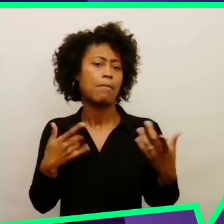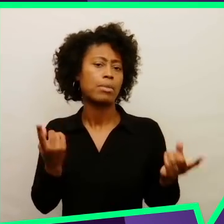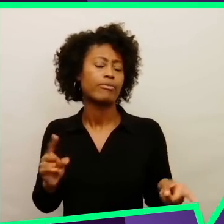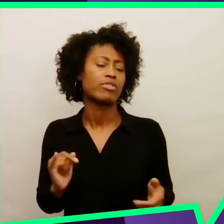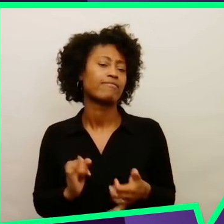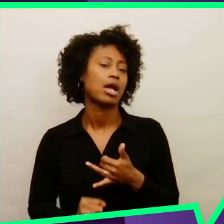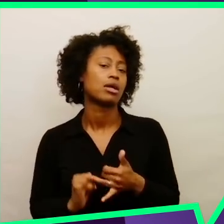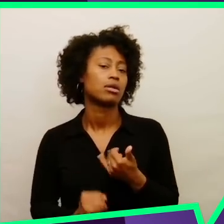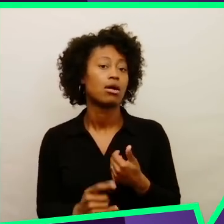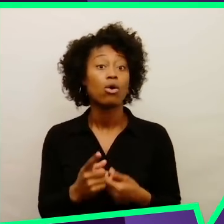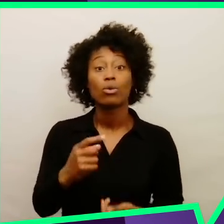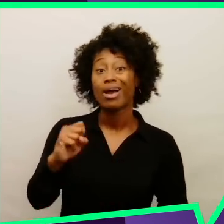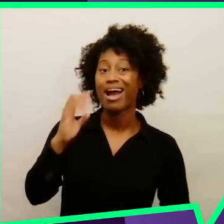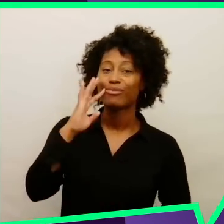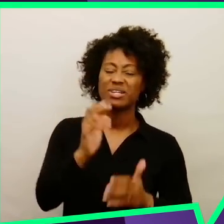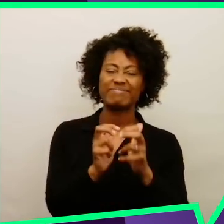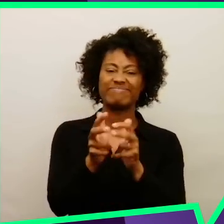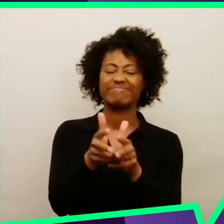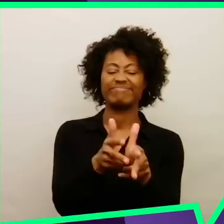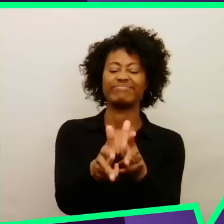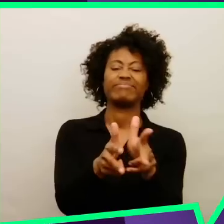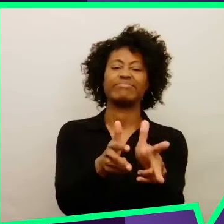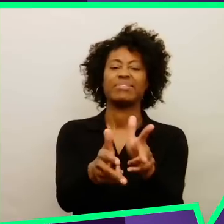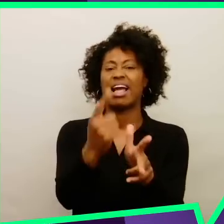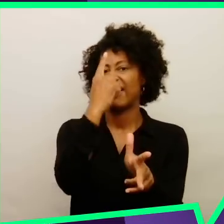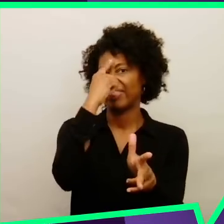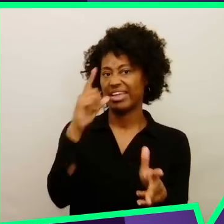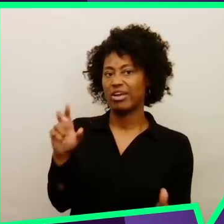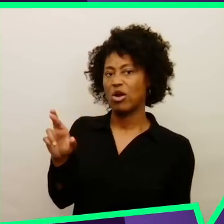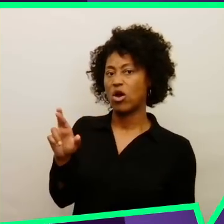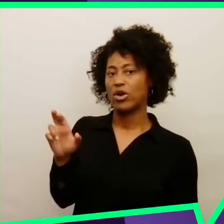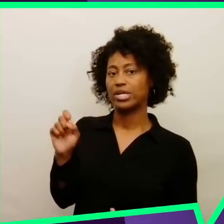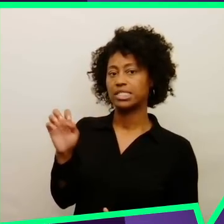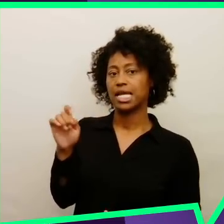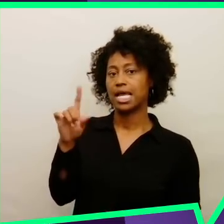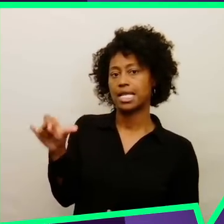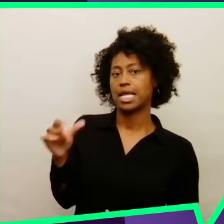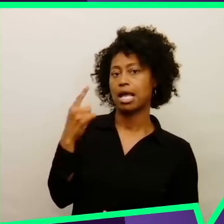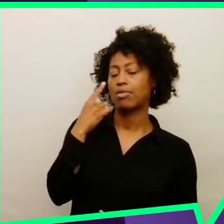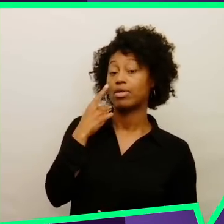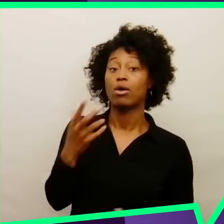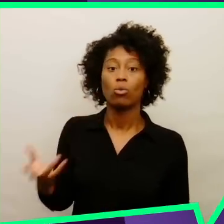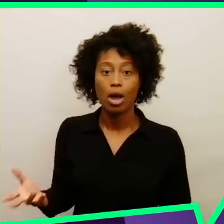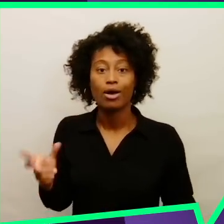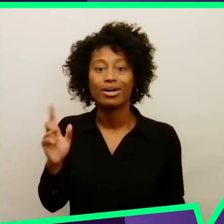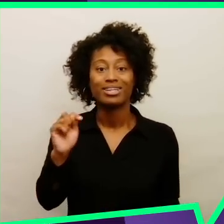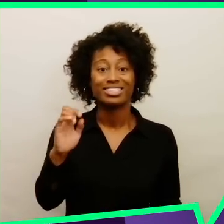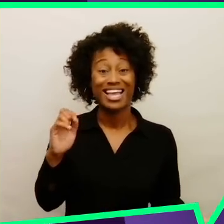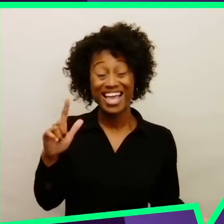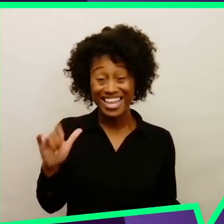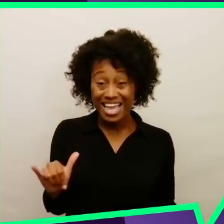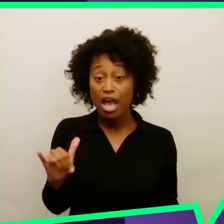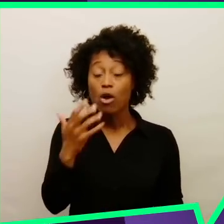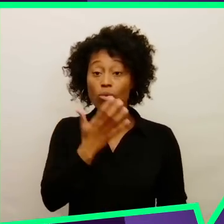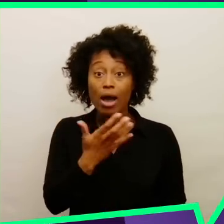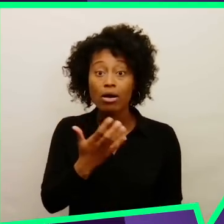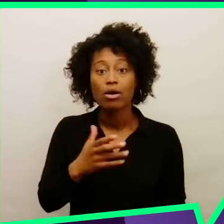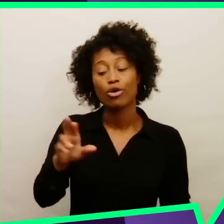I think it's going to be neck-to-neck. You think so? Zach and Teddy. OK, here we go. Well, it looks like Teddy is just about--